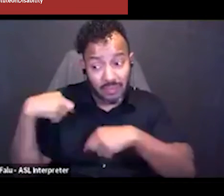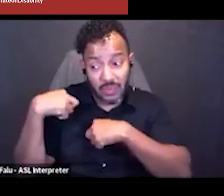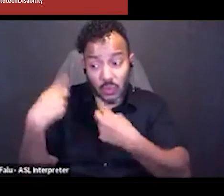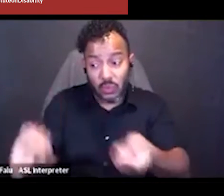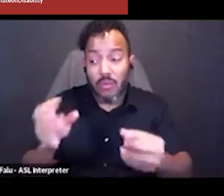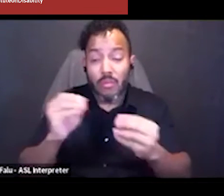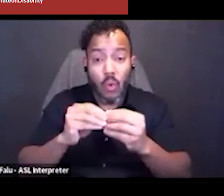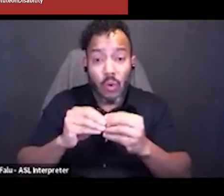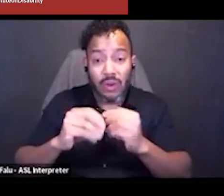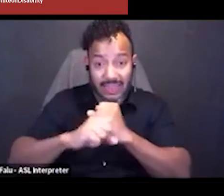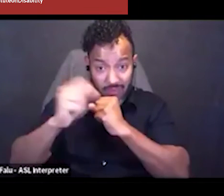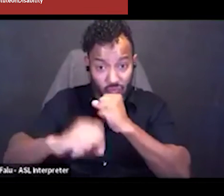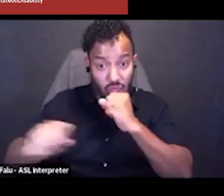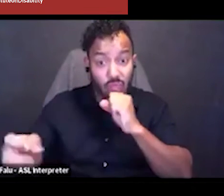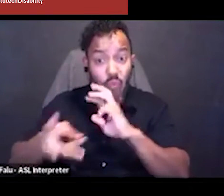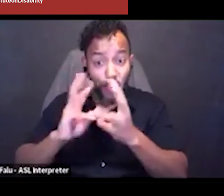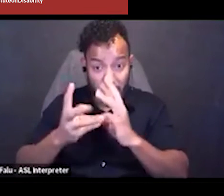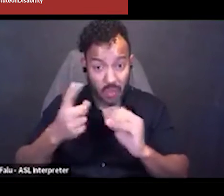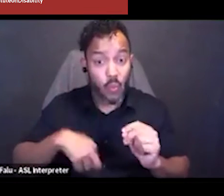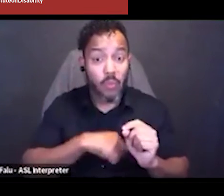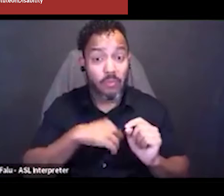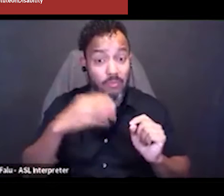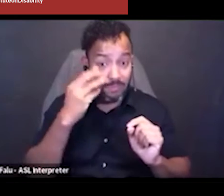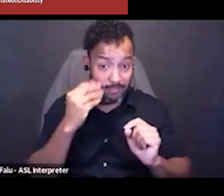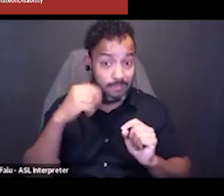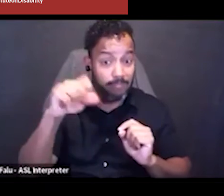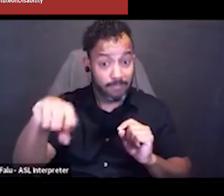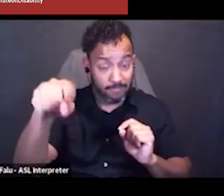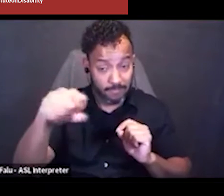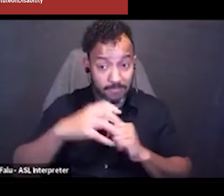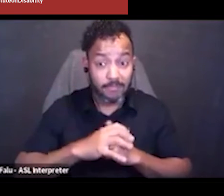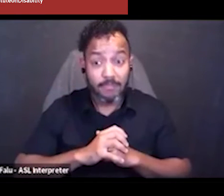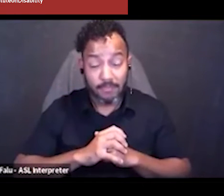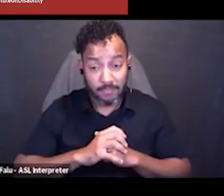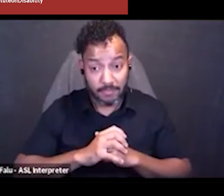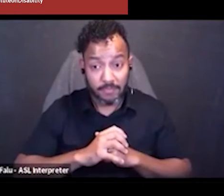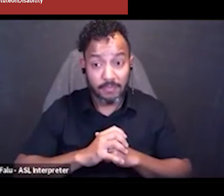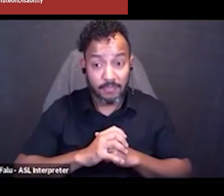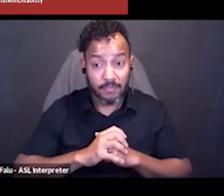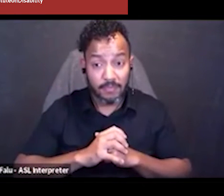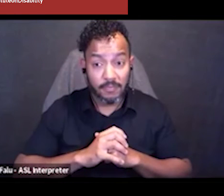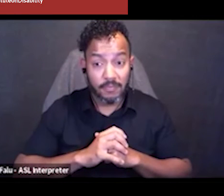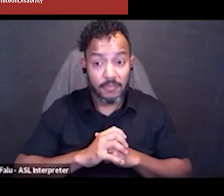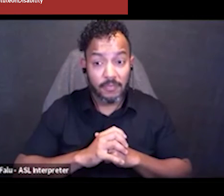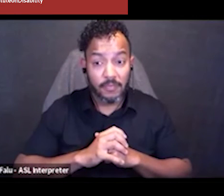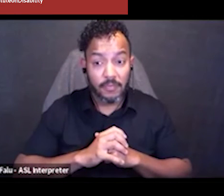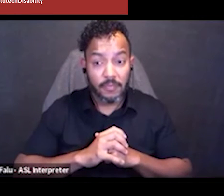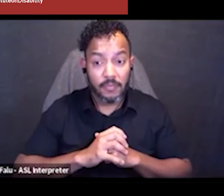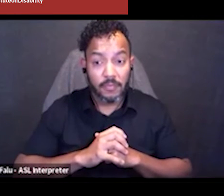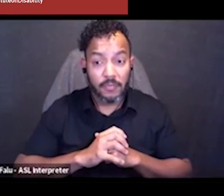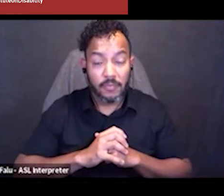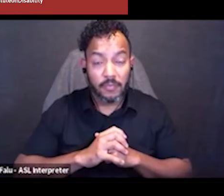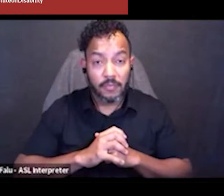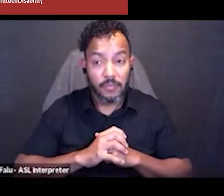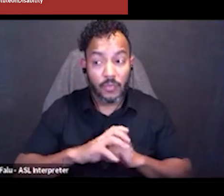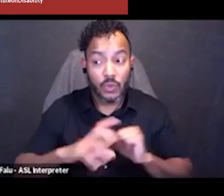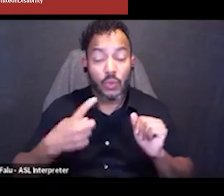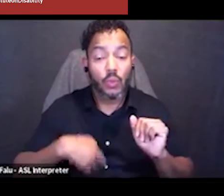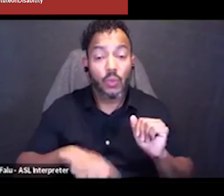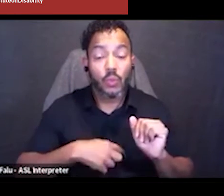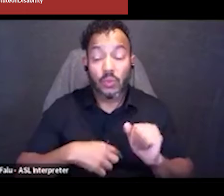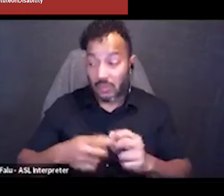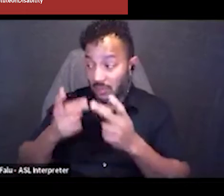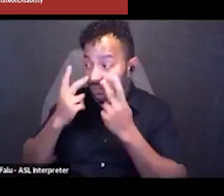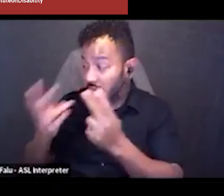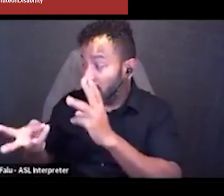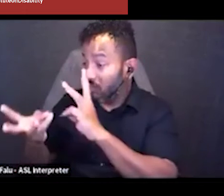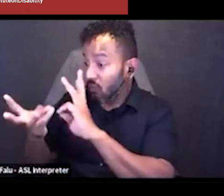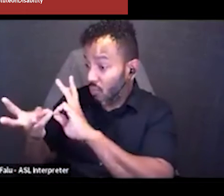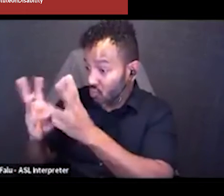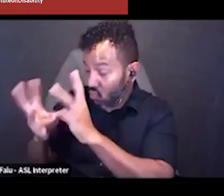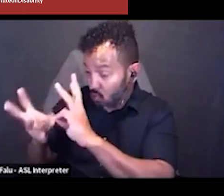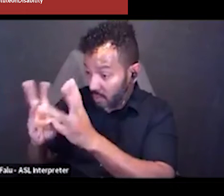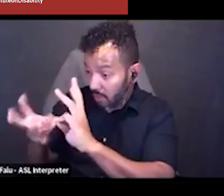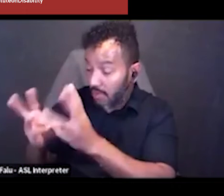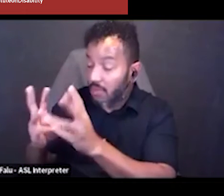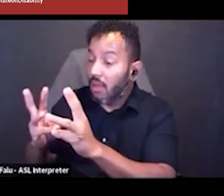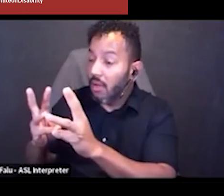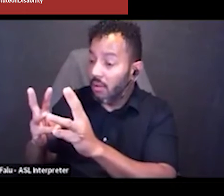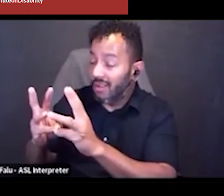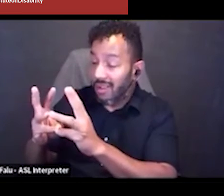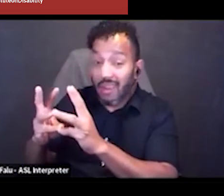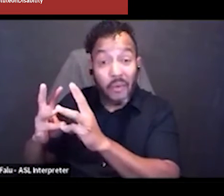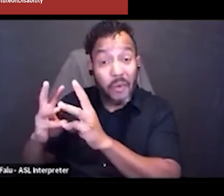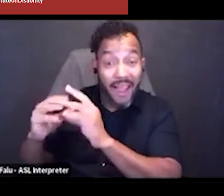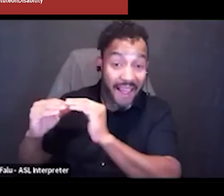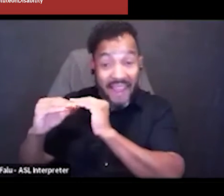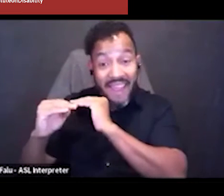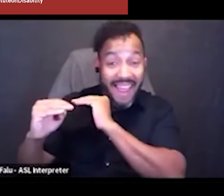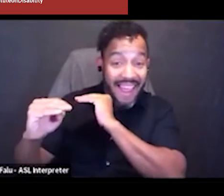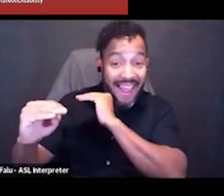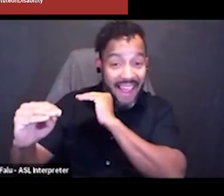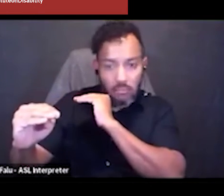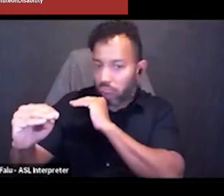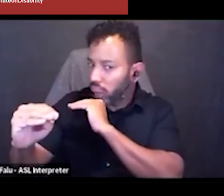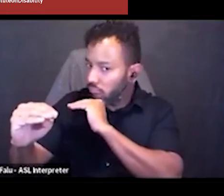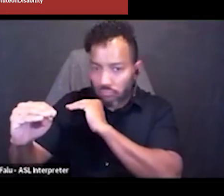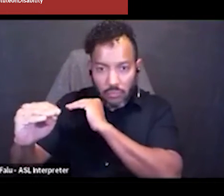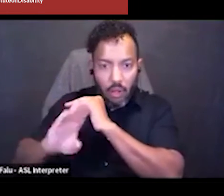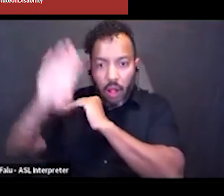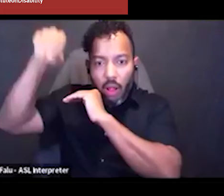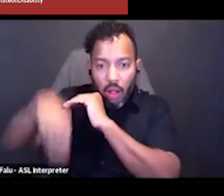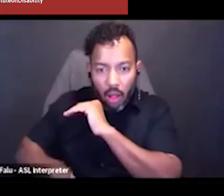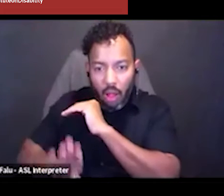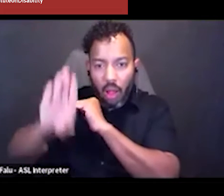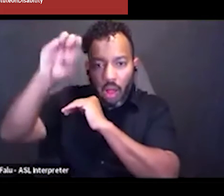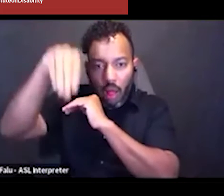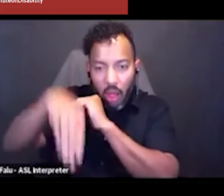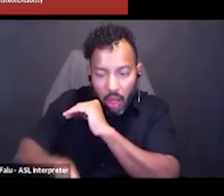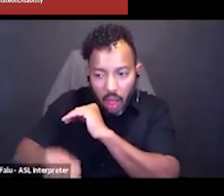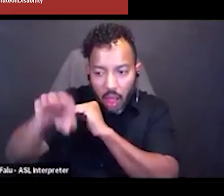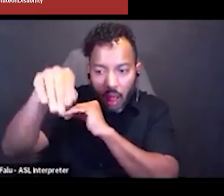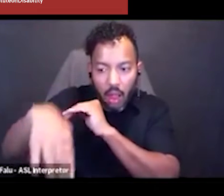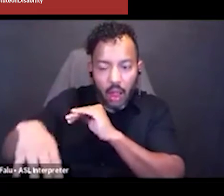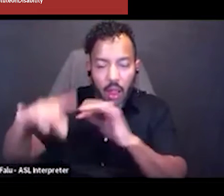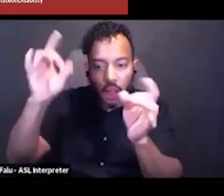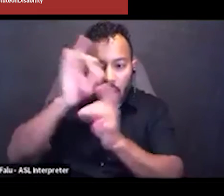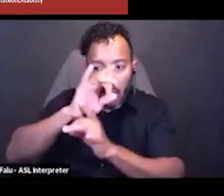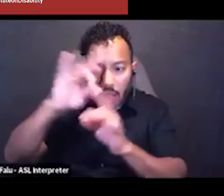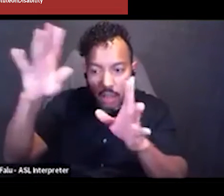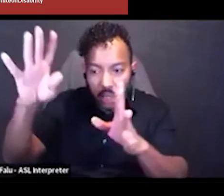The impact of these huge fluctuations in weather are certainly climate related.